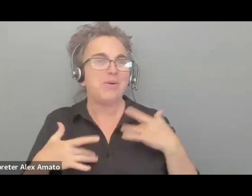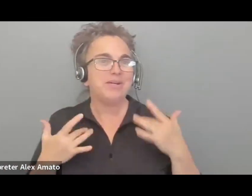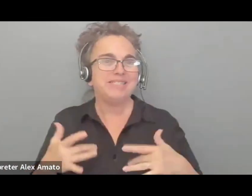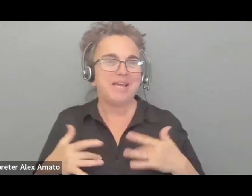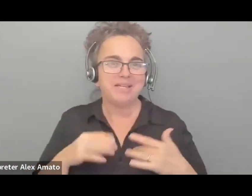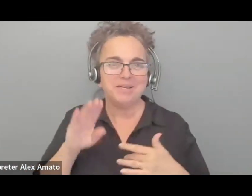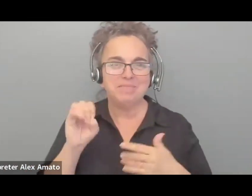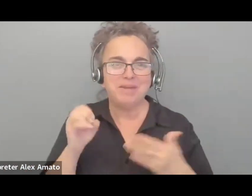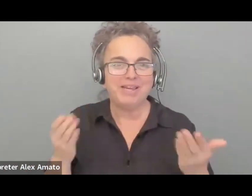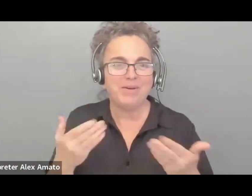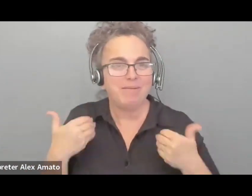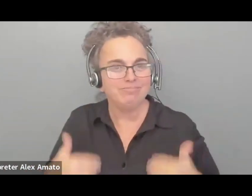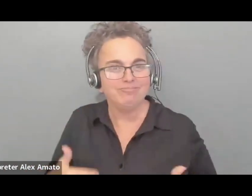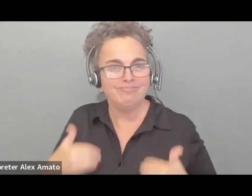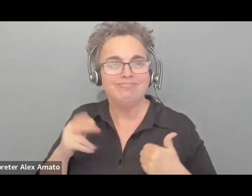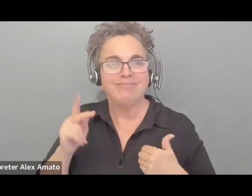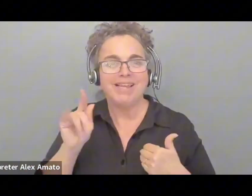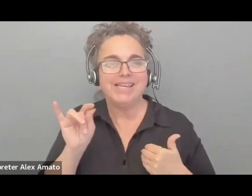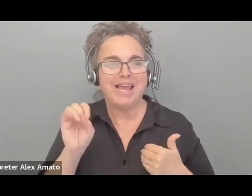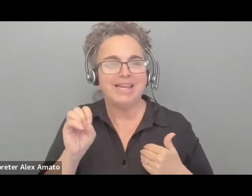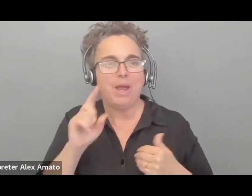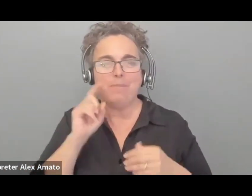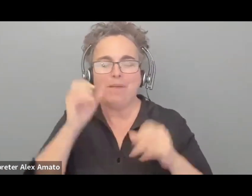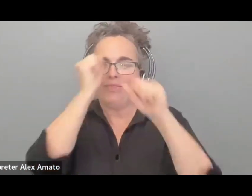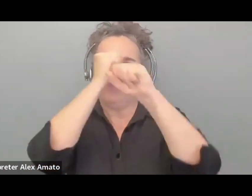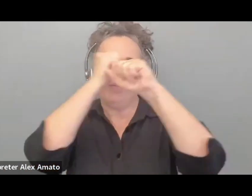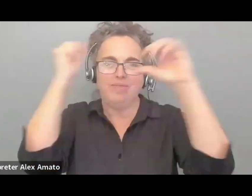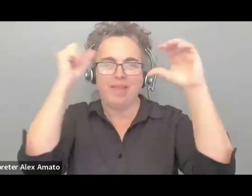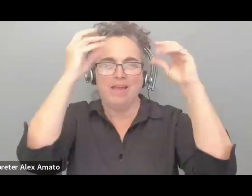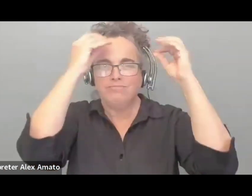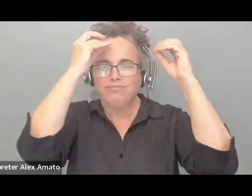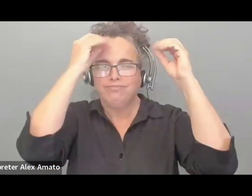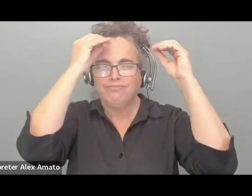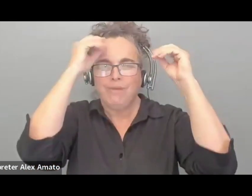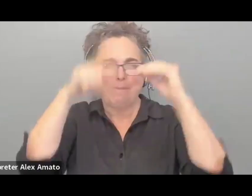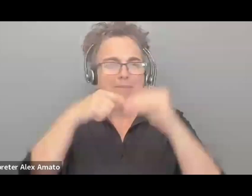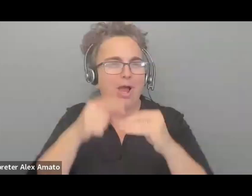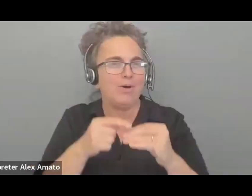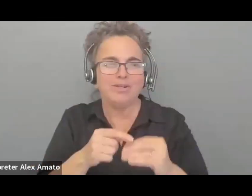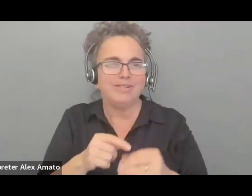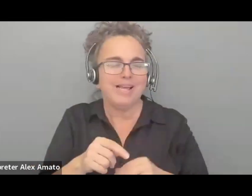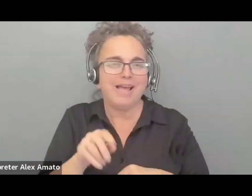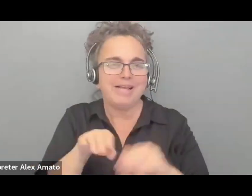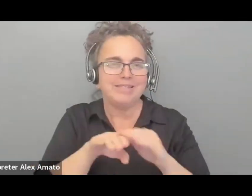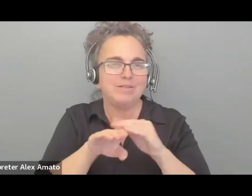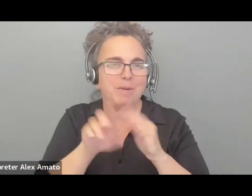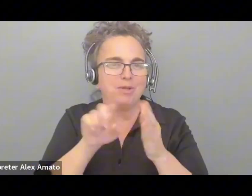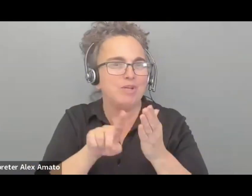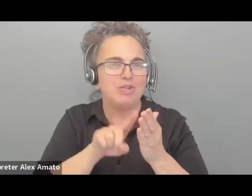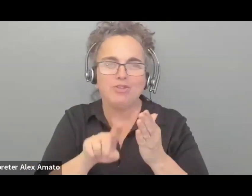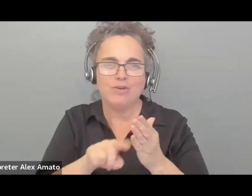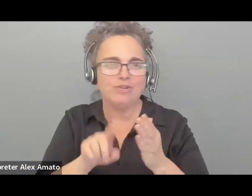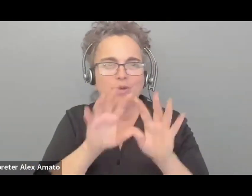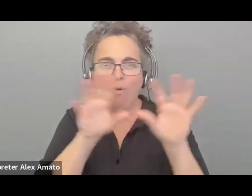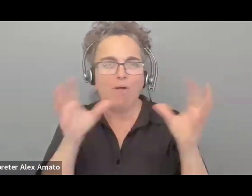I have been thinking about accessibility research at Google for a long time. Holistically, my whole mission is to run around to different Google product teams